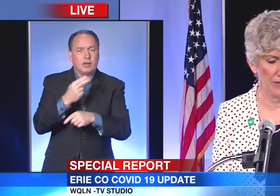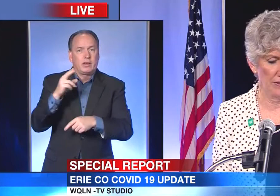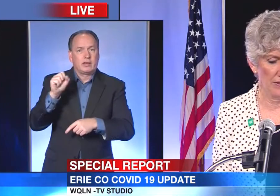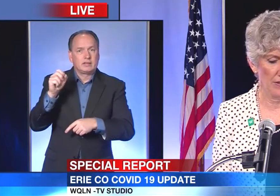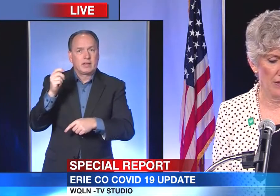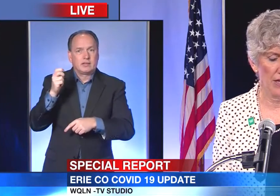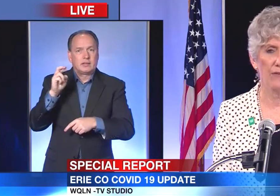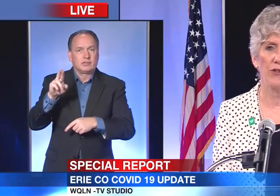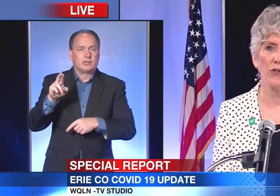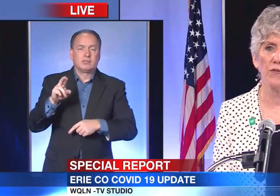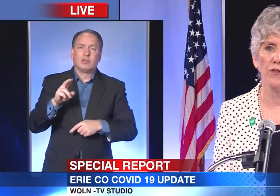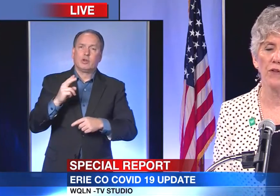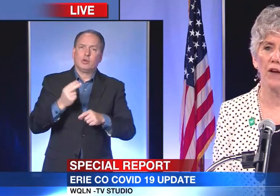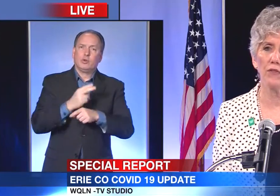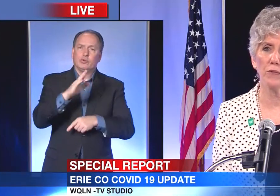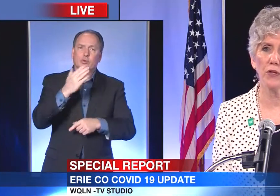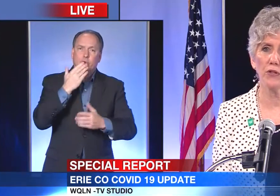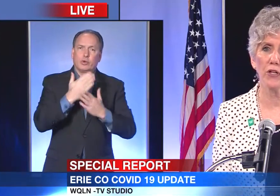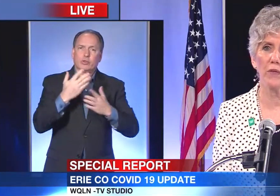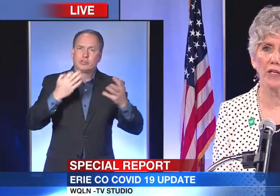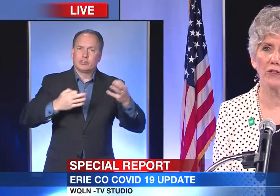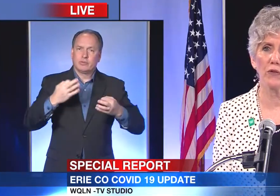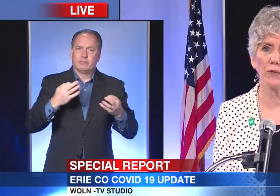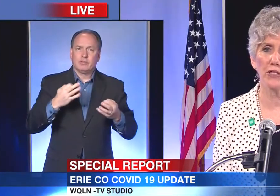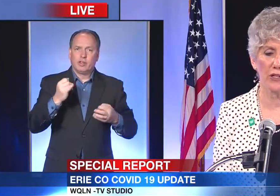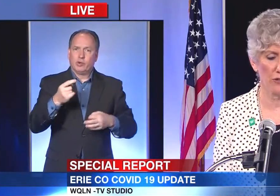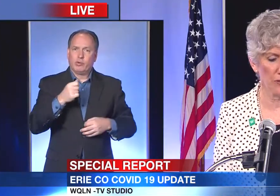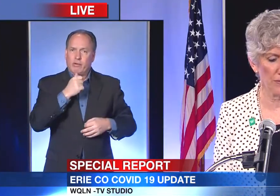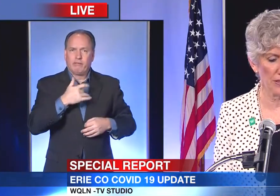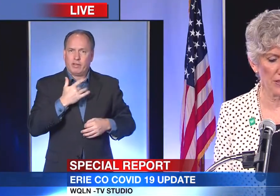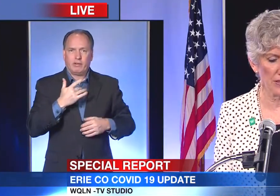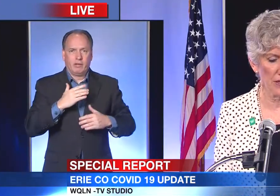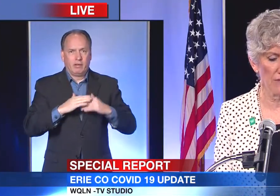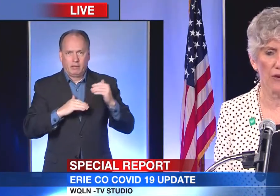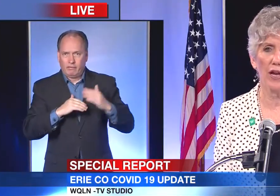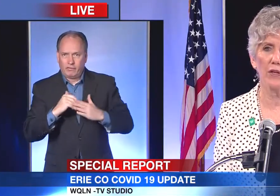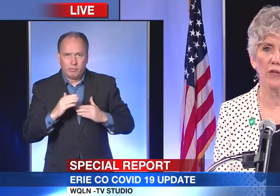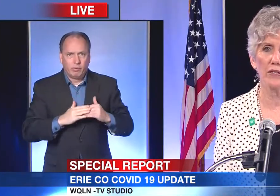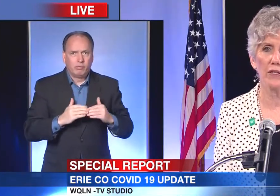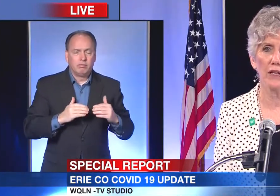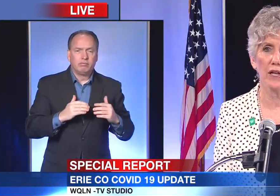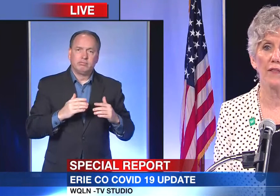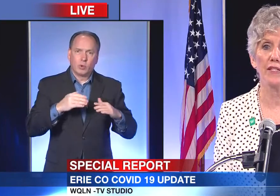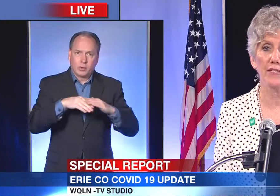SANITIZER. AND USE YOUR GOOD JUDGMENT. IF YOU DON'T FEEL COMFORTABLE